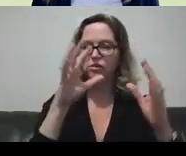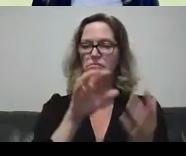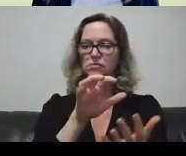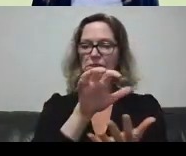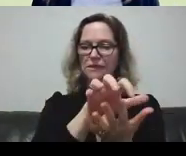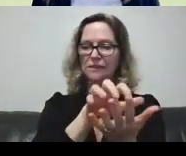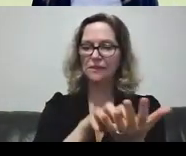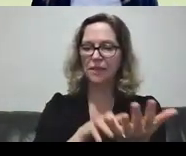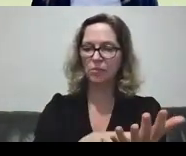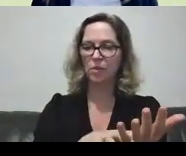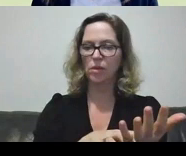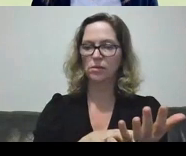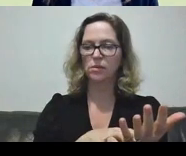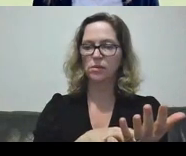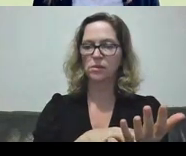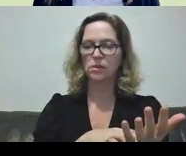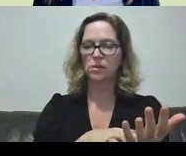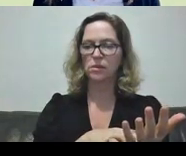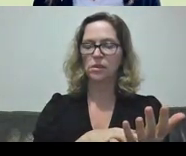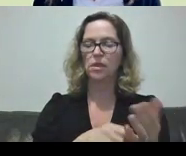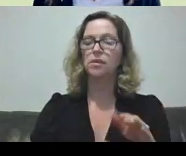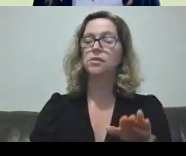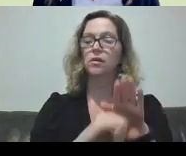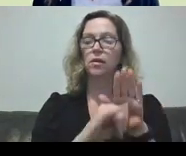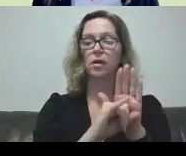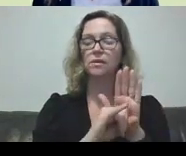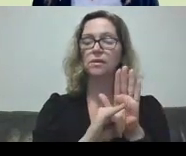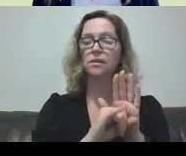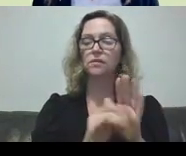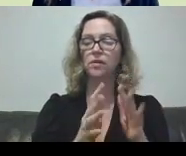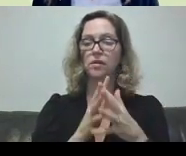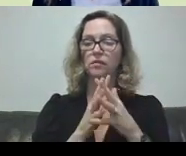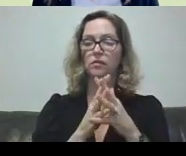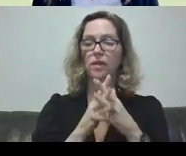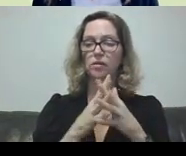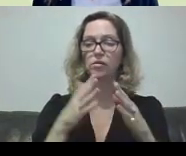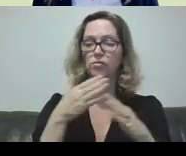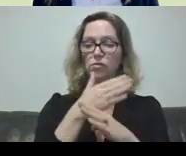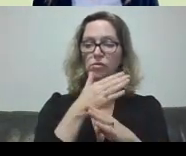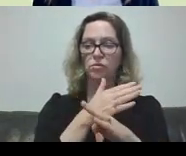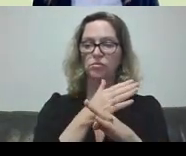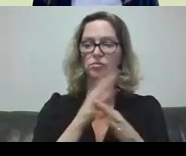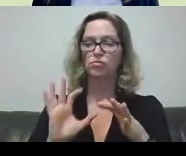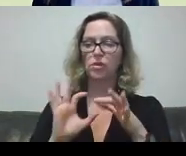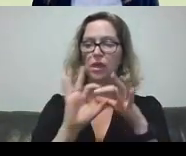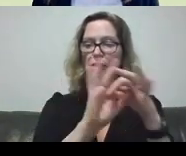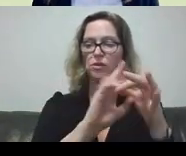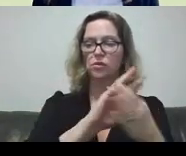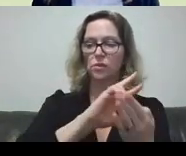identifying valued roles and linking those roles to your goals and the NDIS